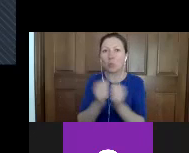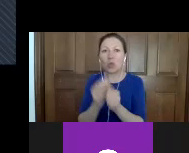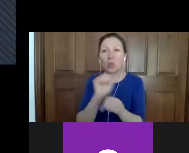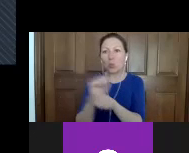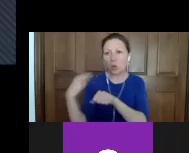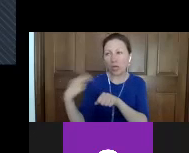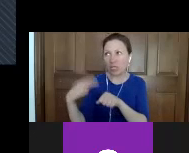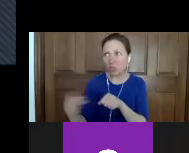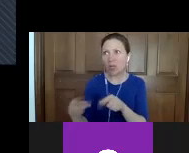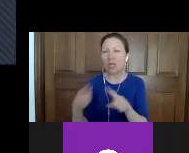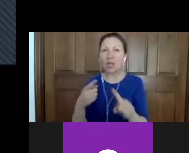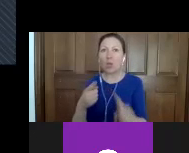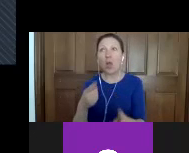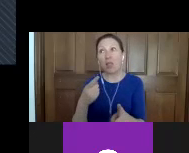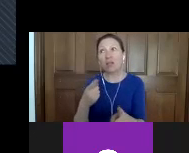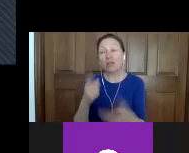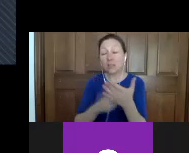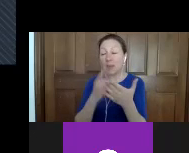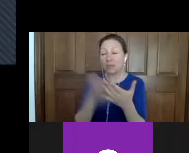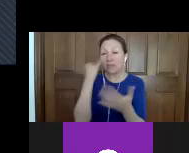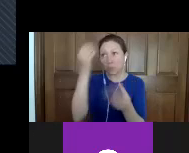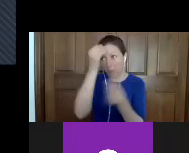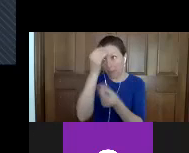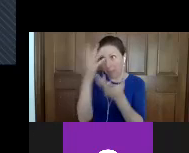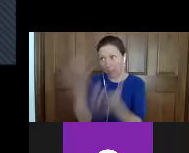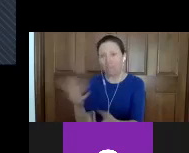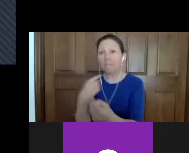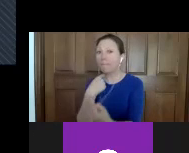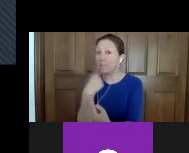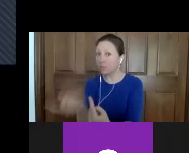with people with disabilities have when seeking employment is that many people have significant